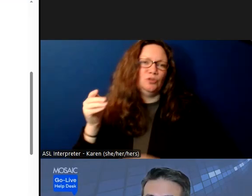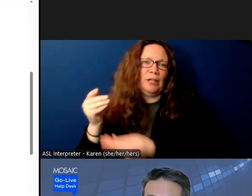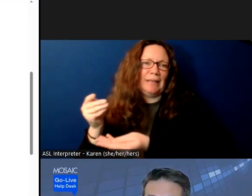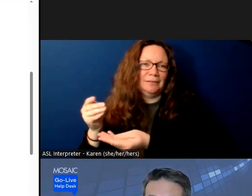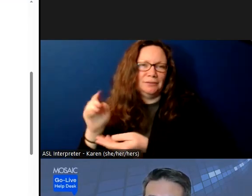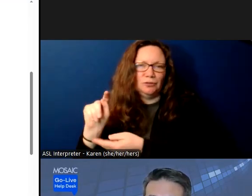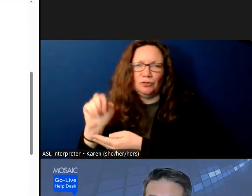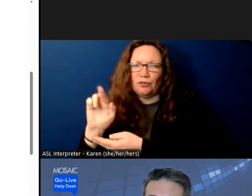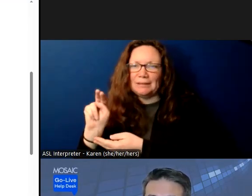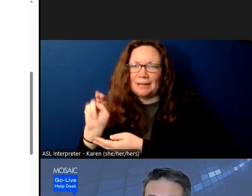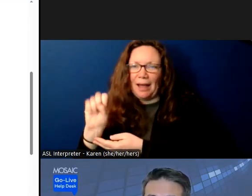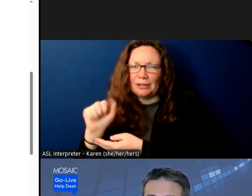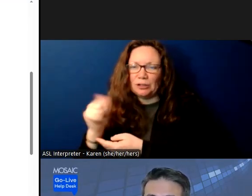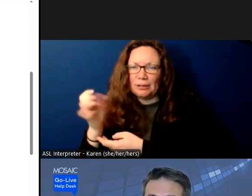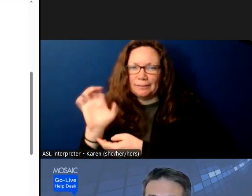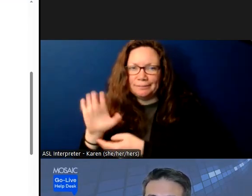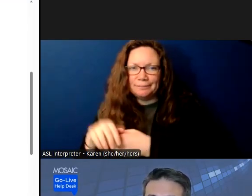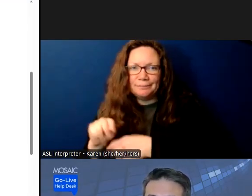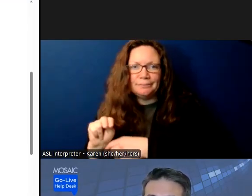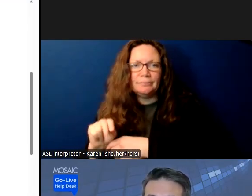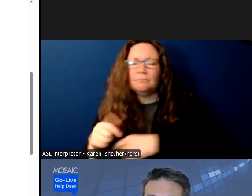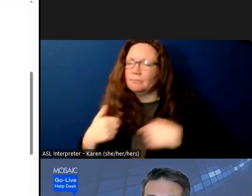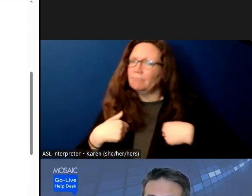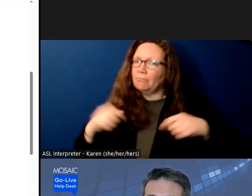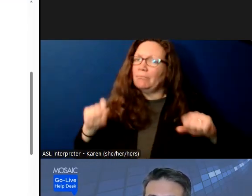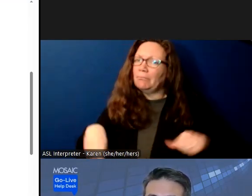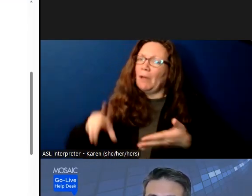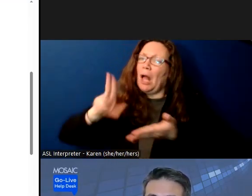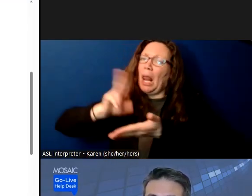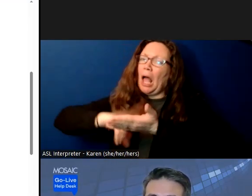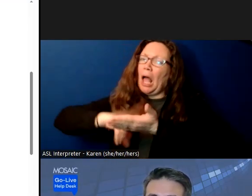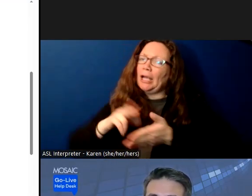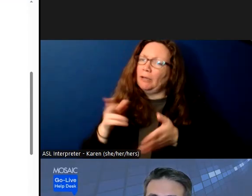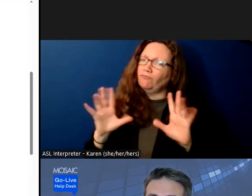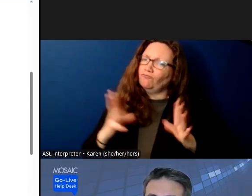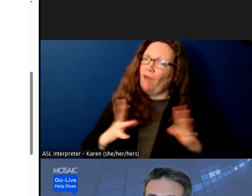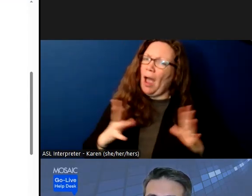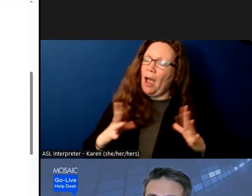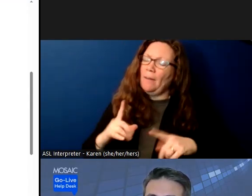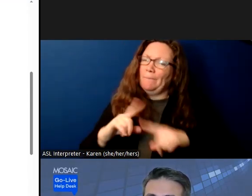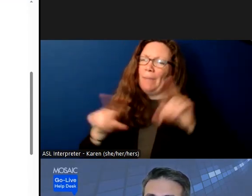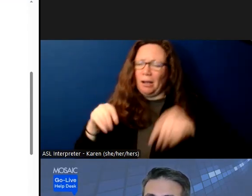I'm able to log in okay, but I can't seem to find the I.T